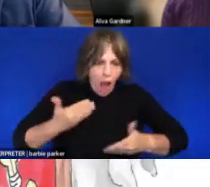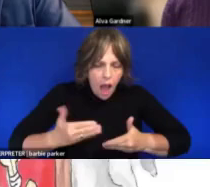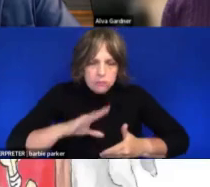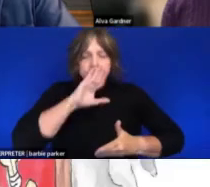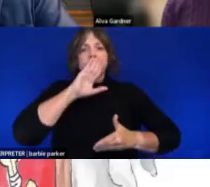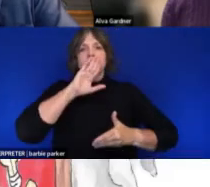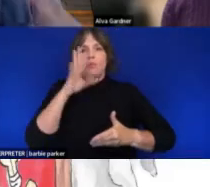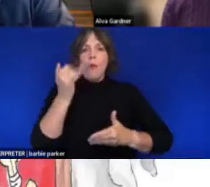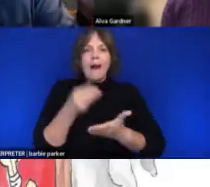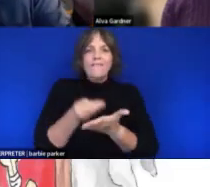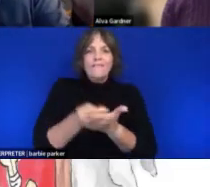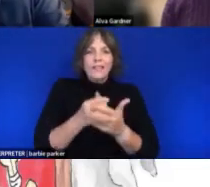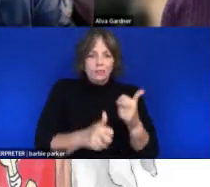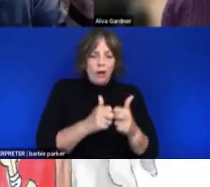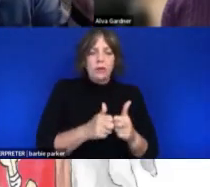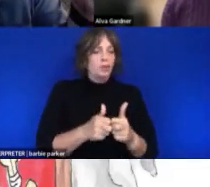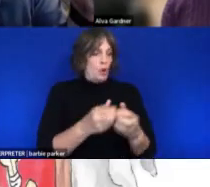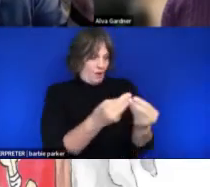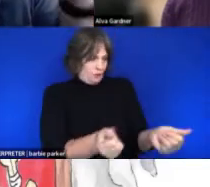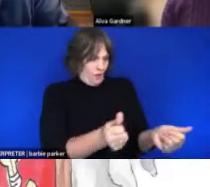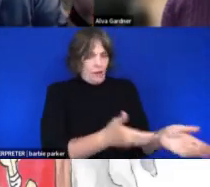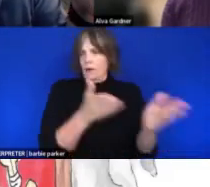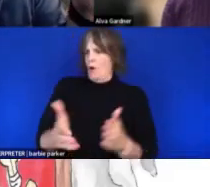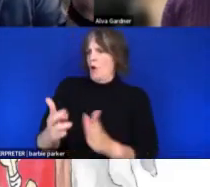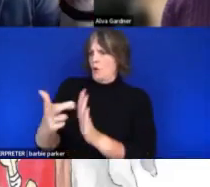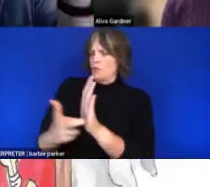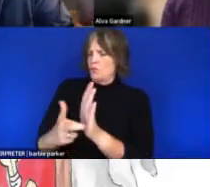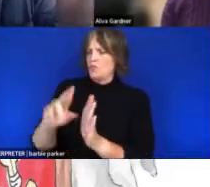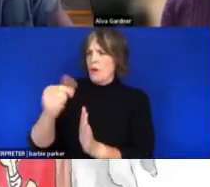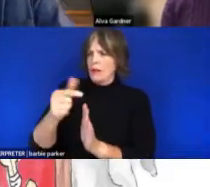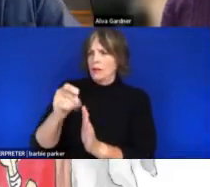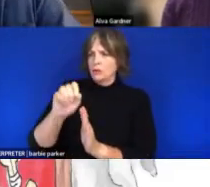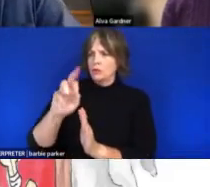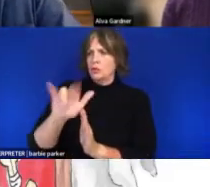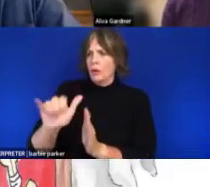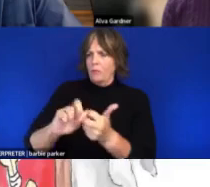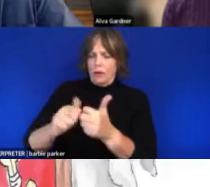head, and then a regulatory one pops up, as we had, so we hit that one over the head, and